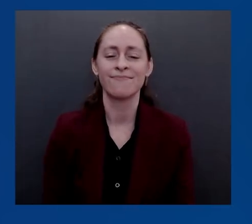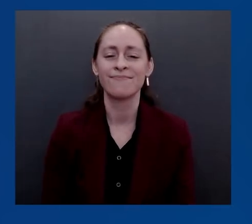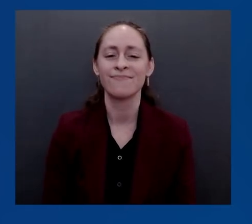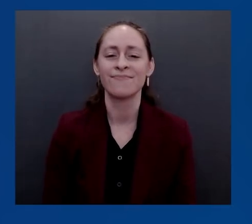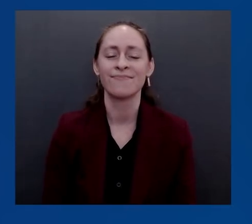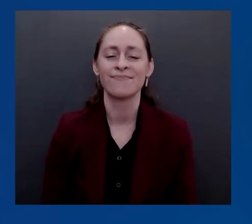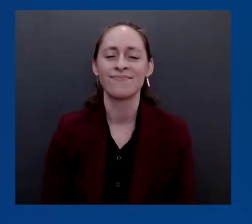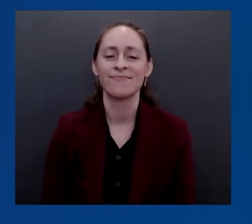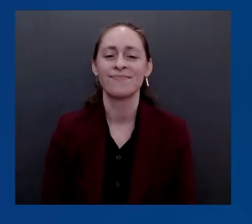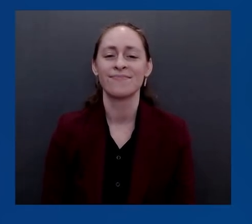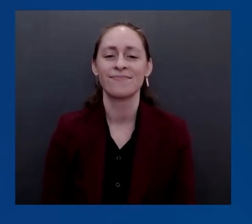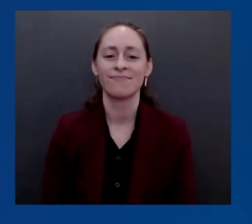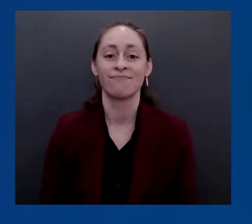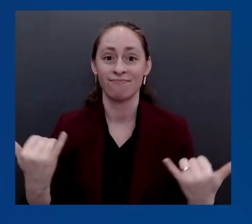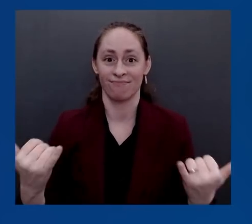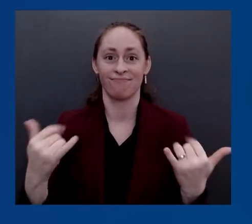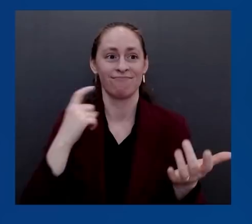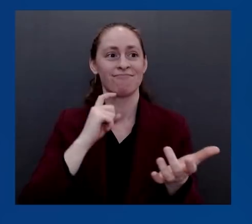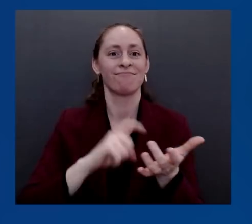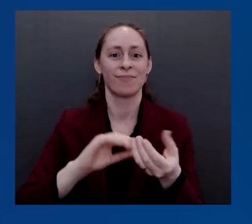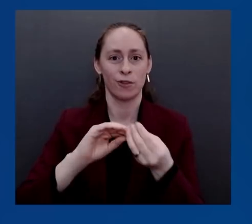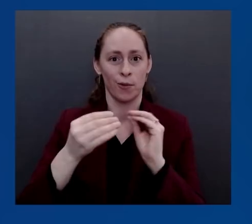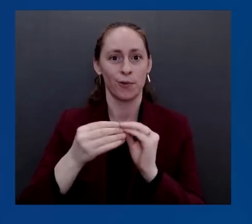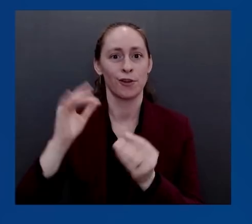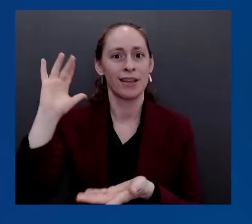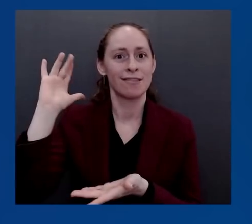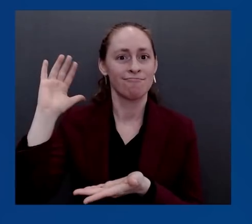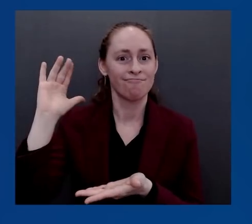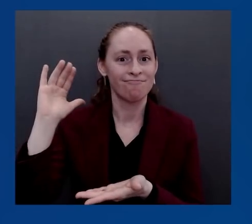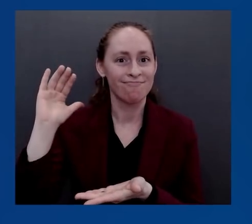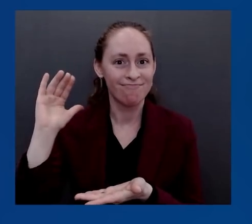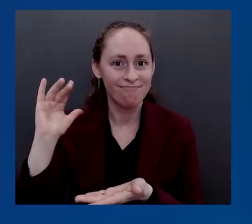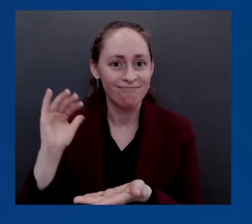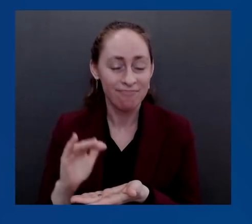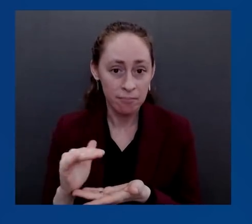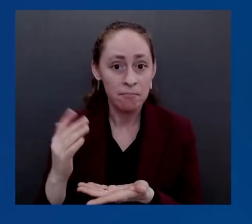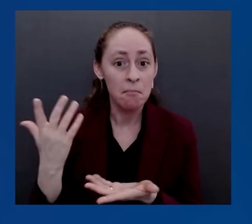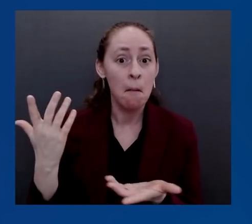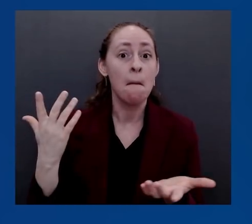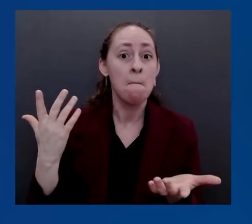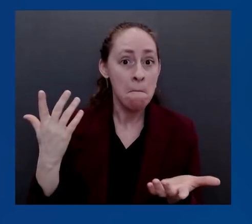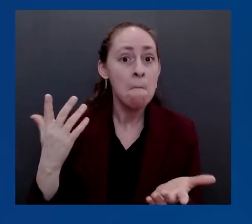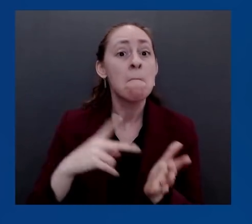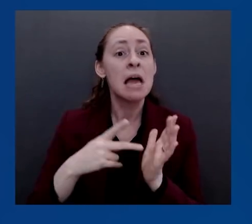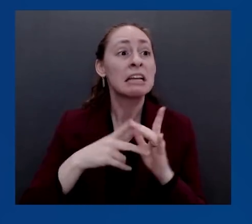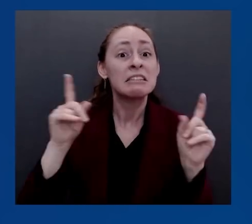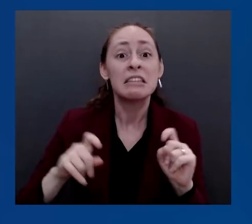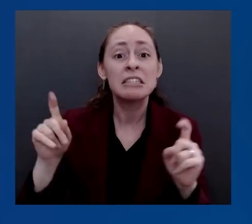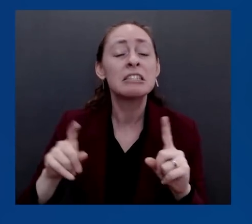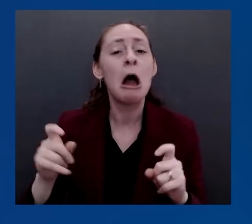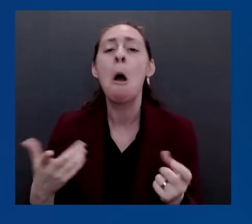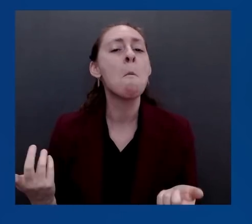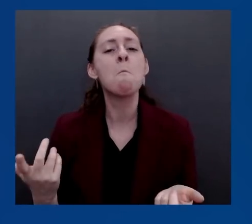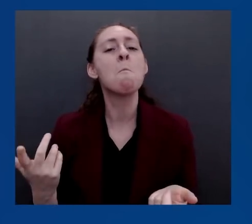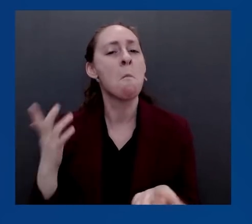Today, we're issuing a formal Request for Information from the testing industry, aimed at sustaining and expanding domestic manufacturing